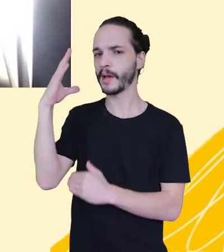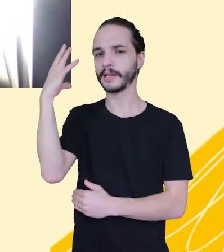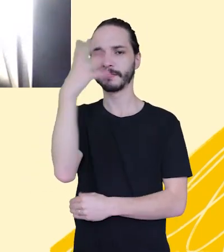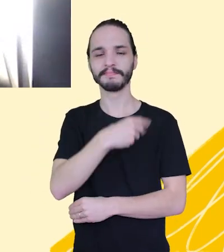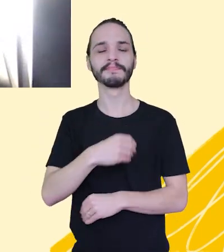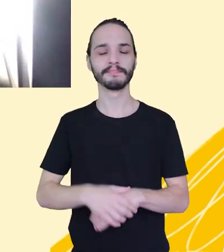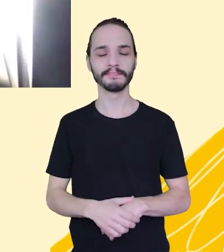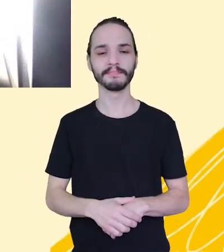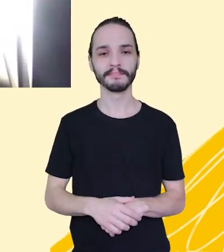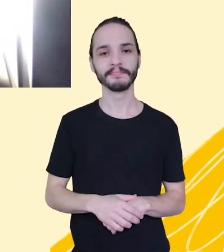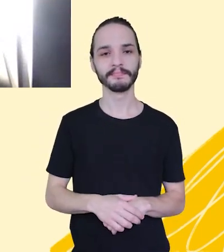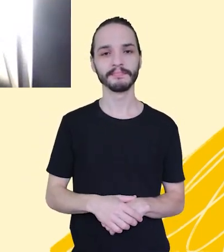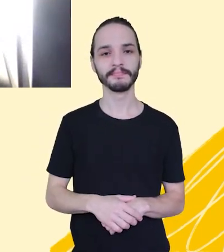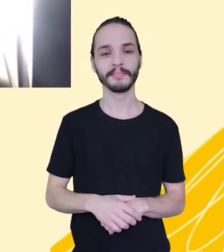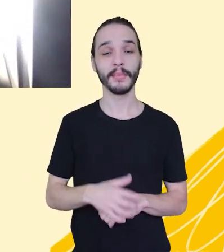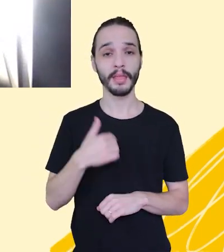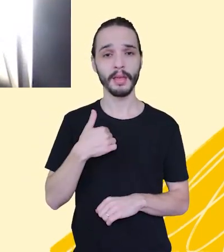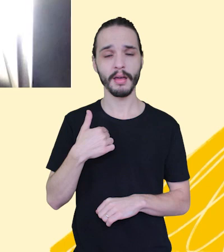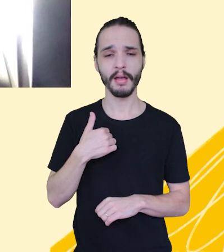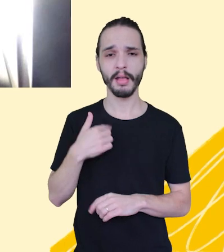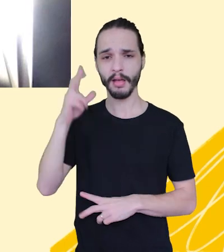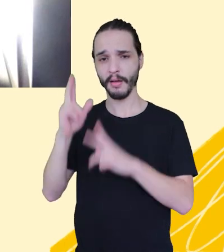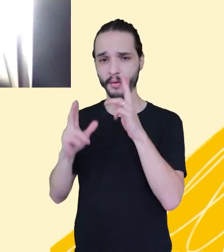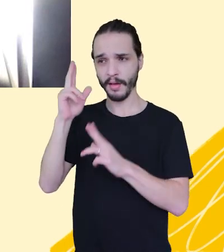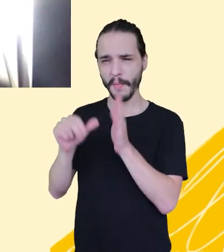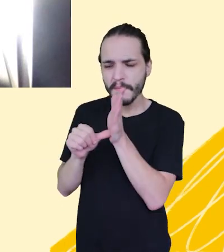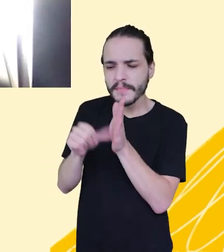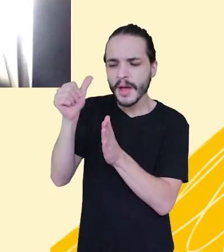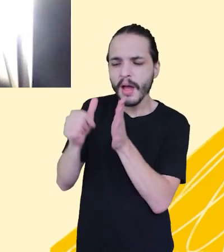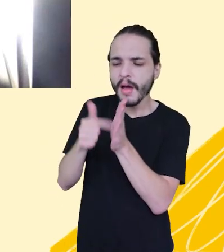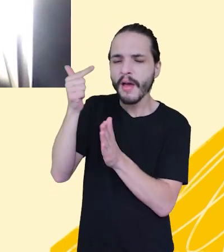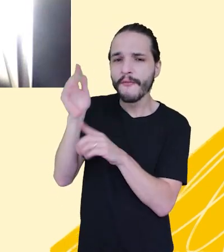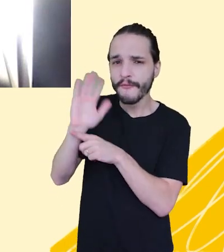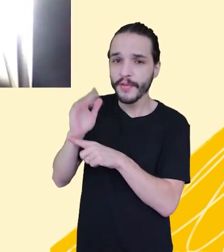I edited the first films I did by myself, and then with The Dreamed Path